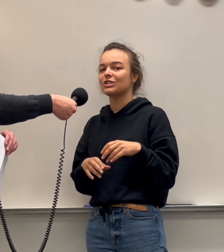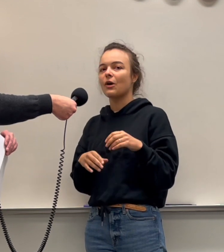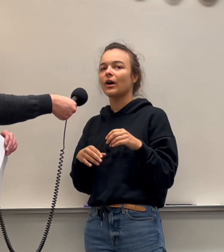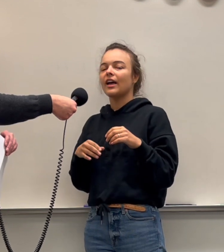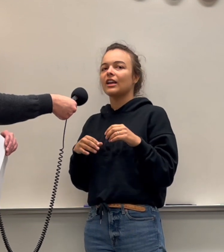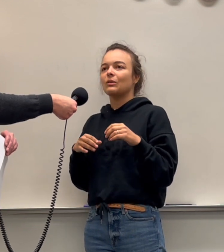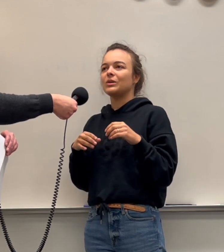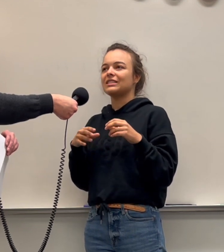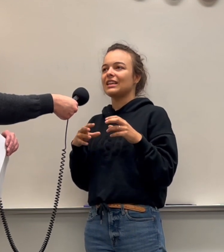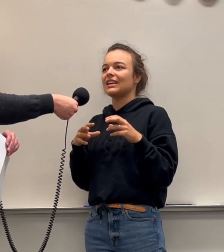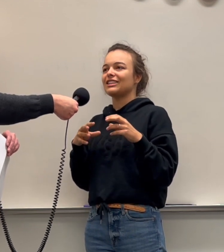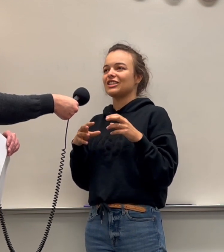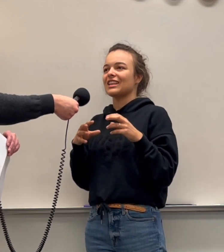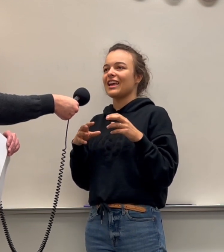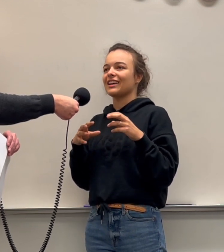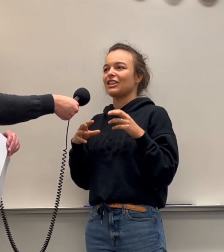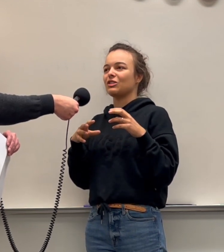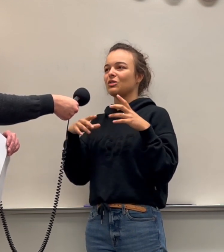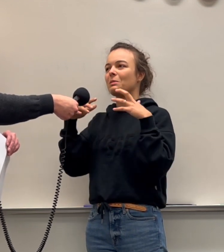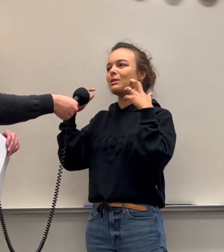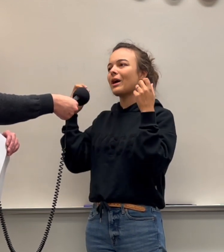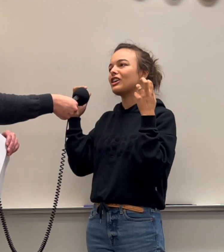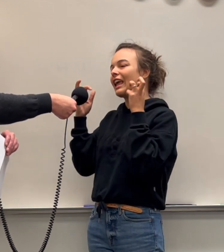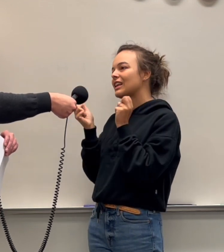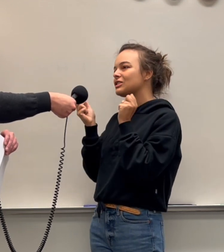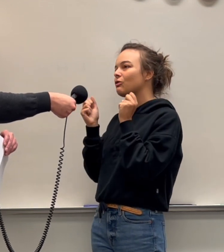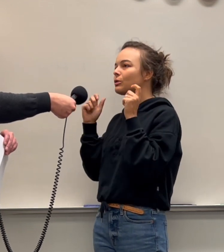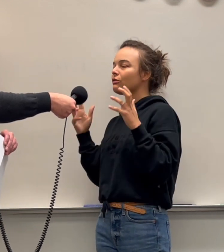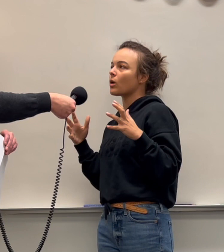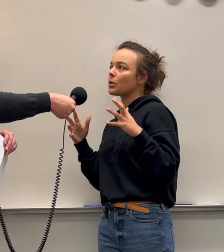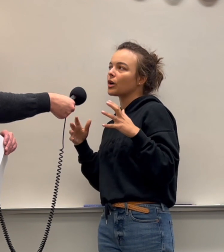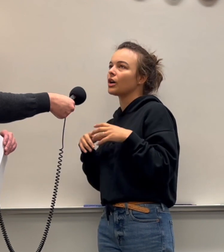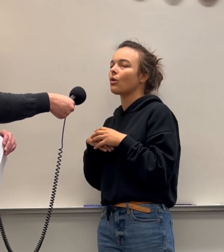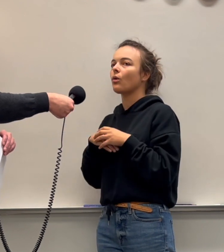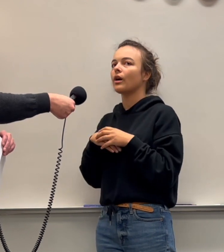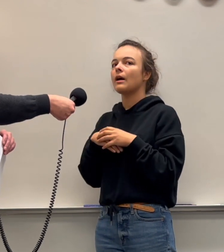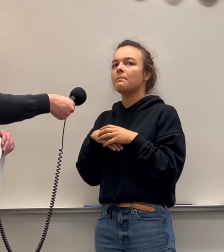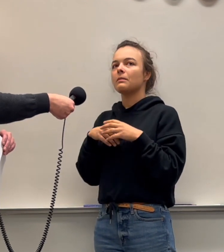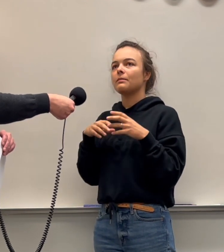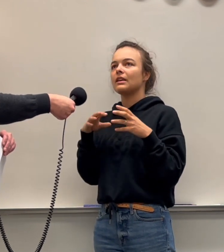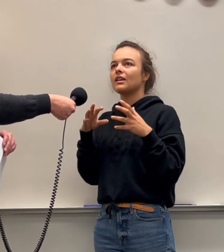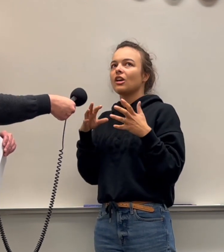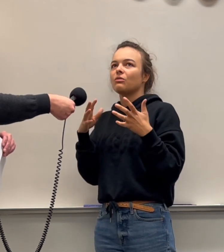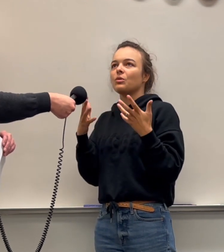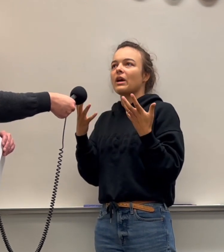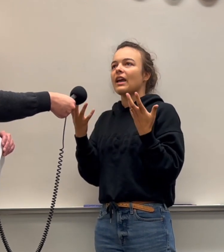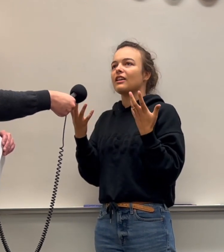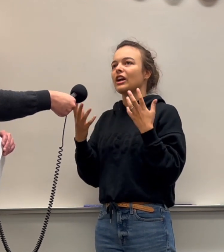so we see just like maybe the way your hands don't fully form a word or maybe the way that